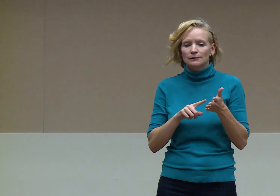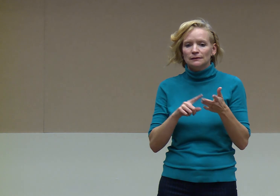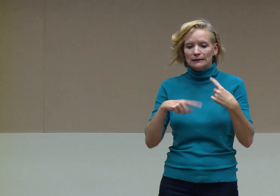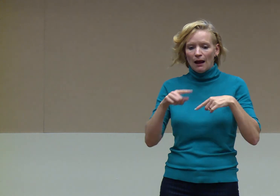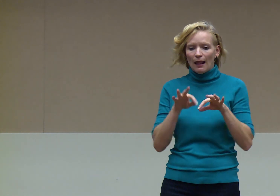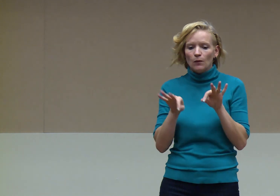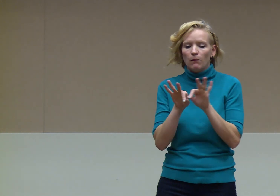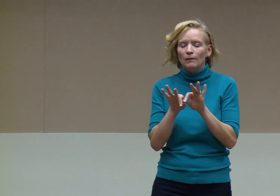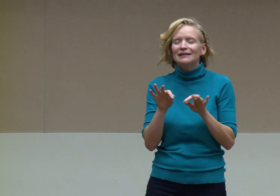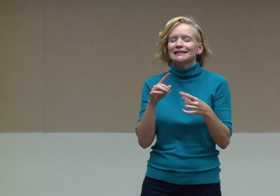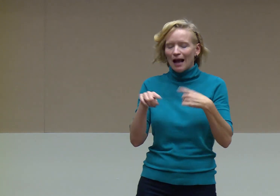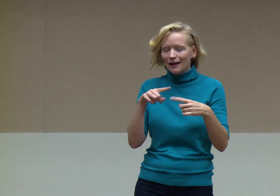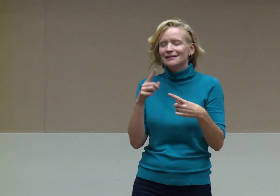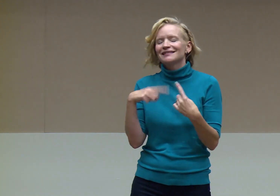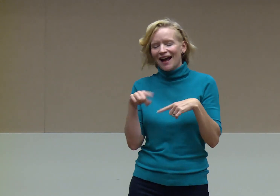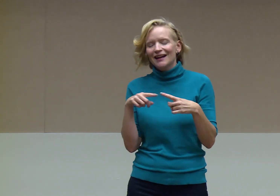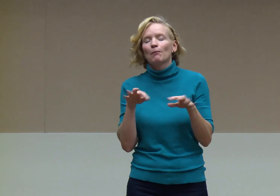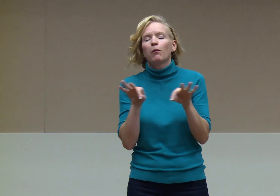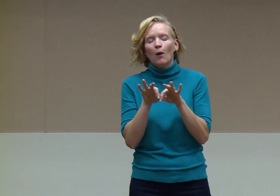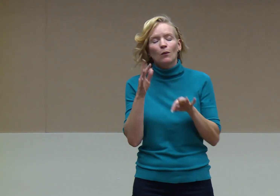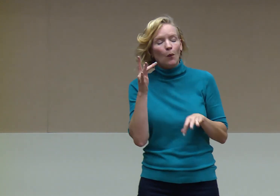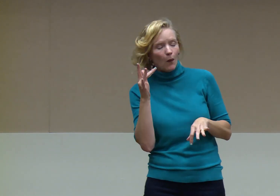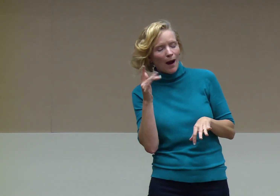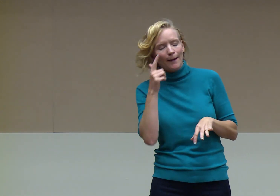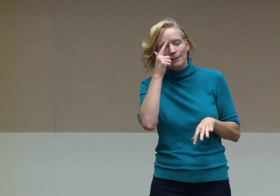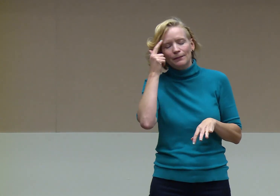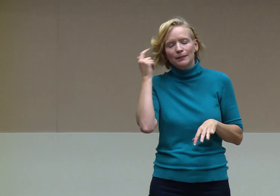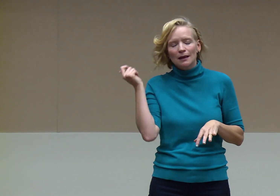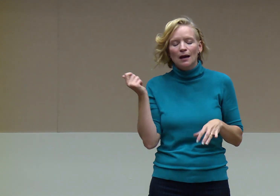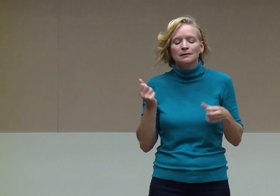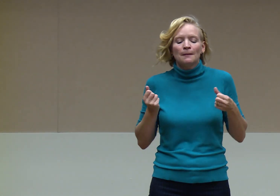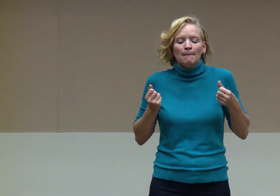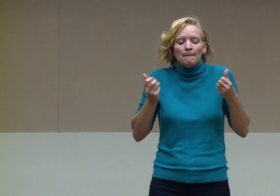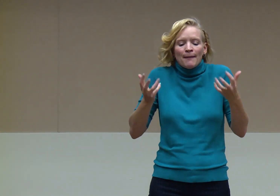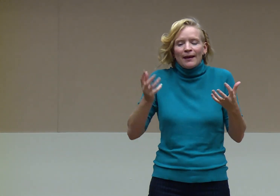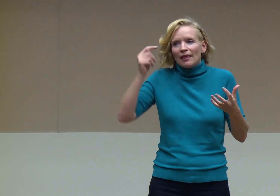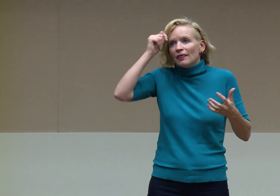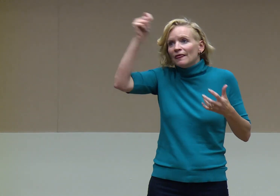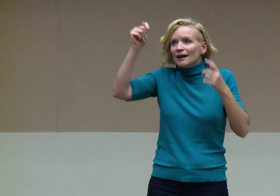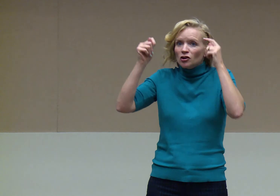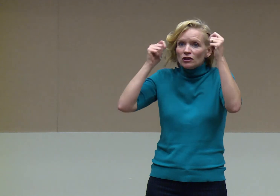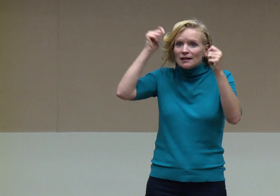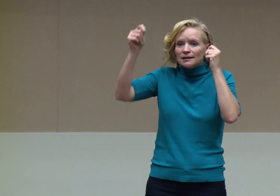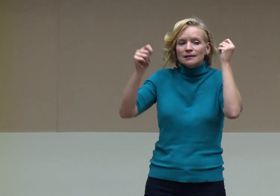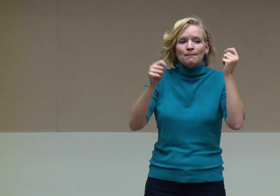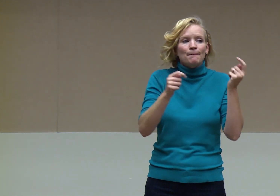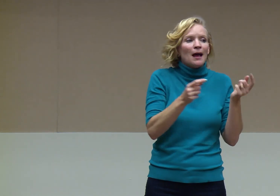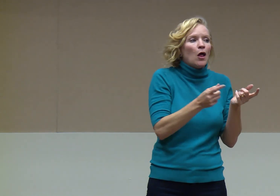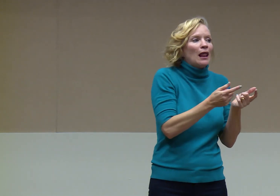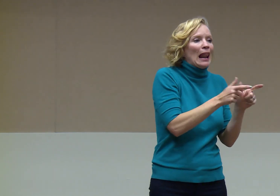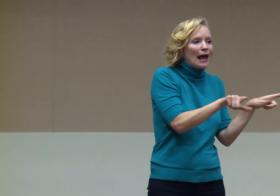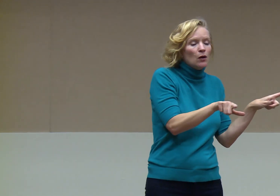So the big picture is I study deaf people and the importance of sign language.